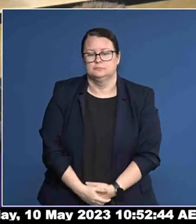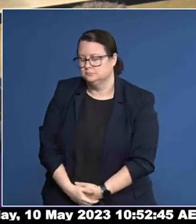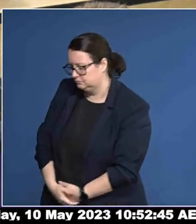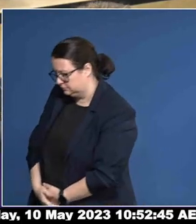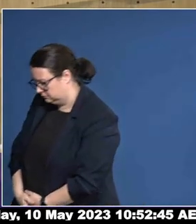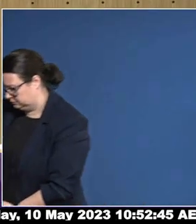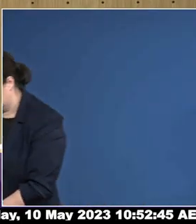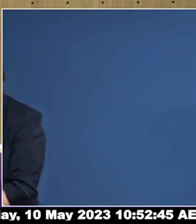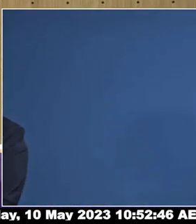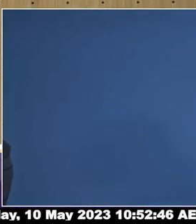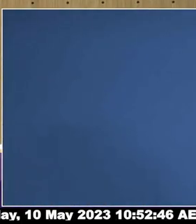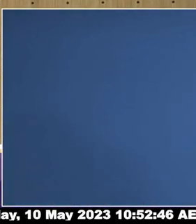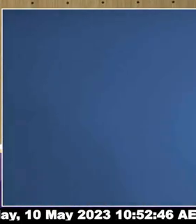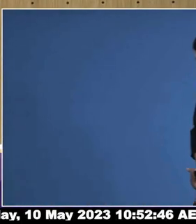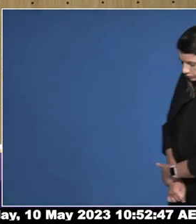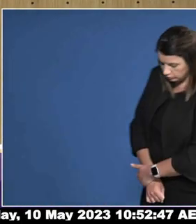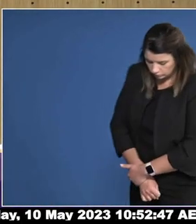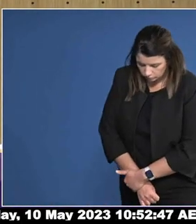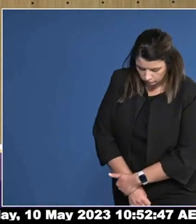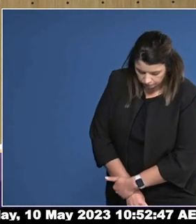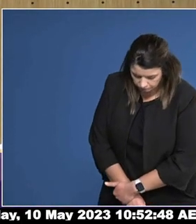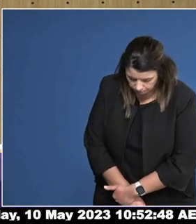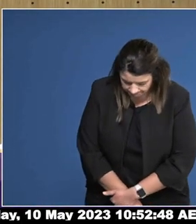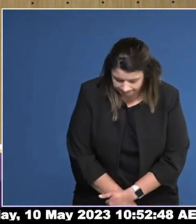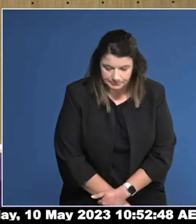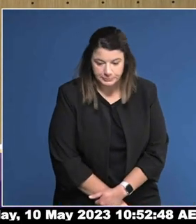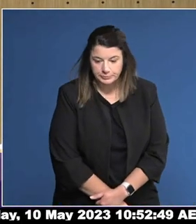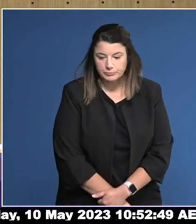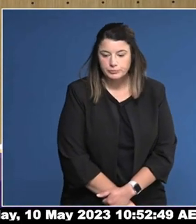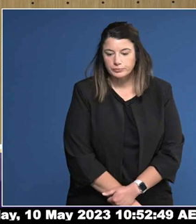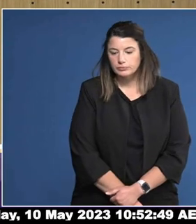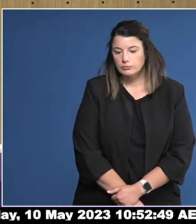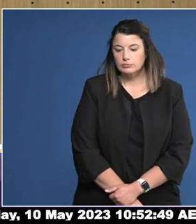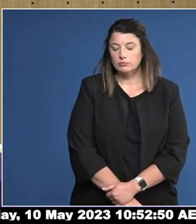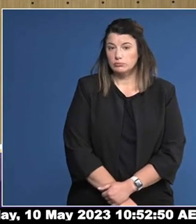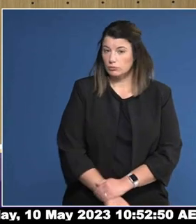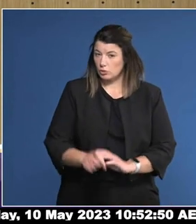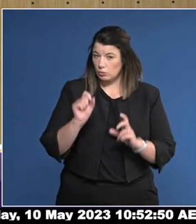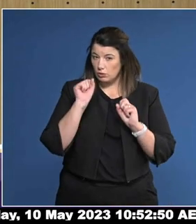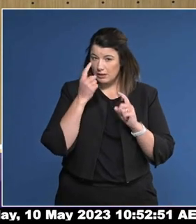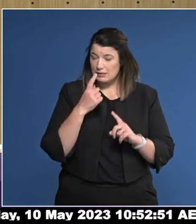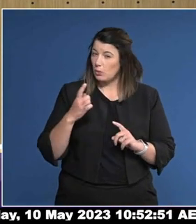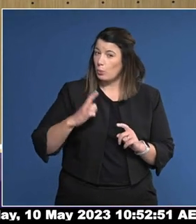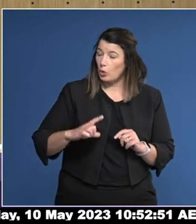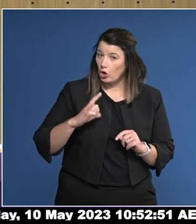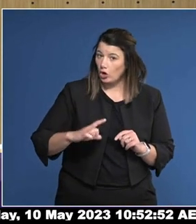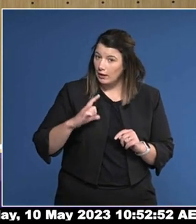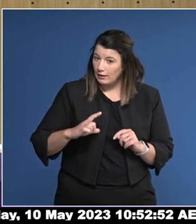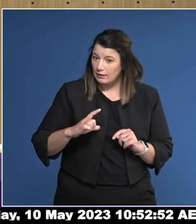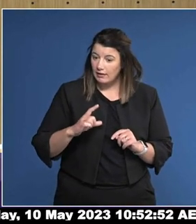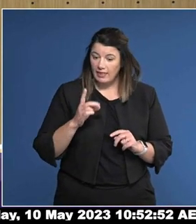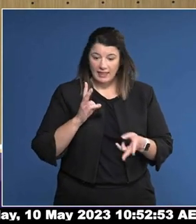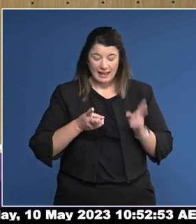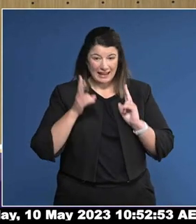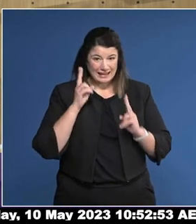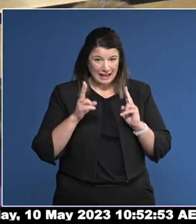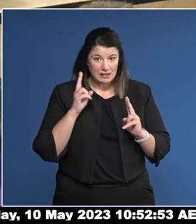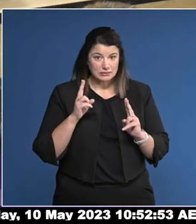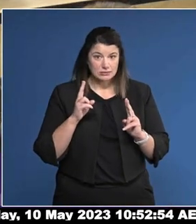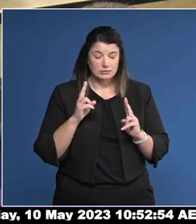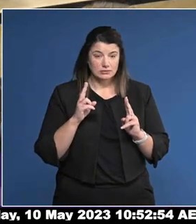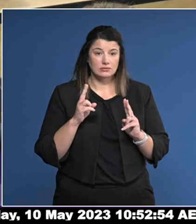Do you understand the reasons why the haircut was deemed necessary by teachers?